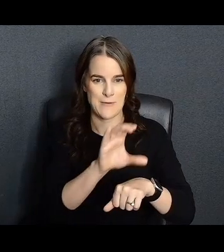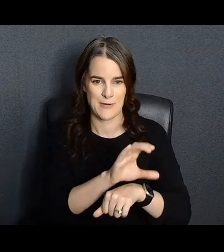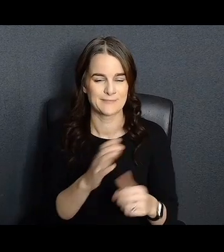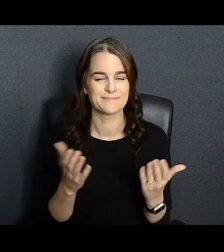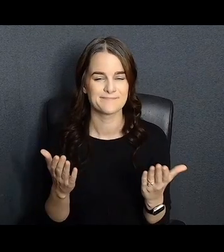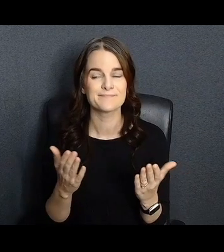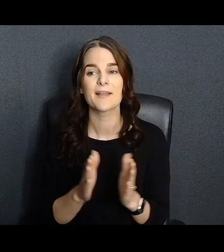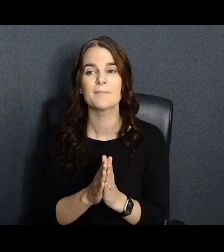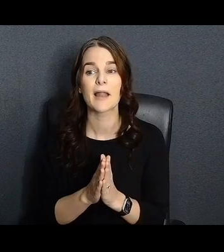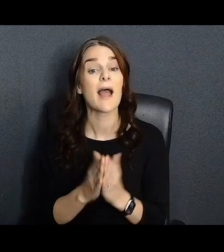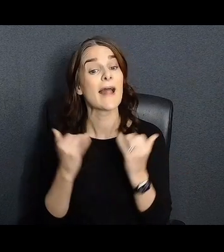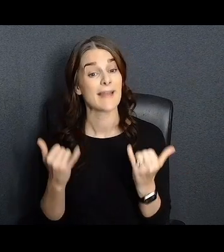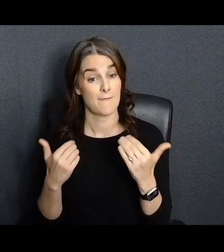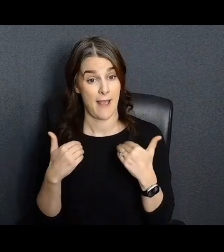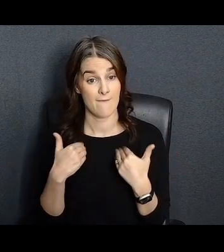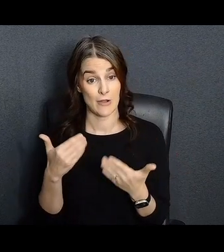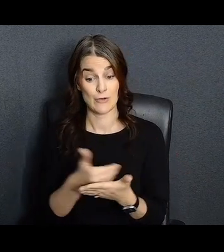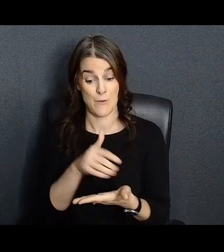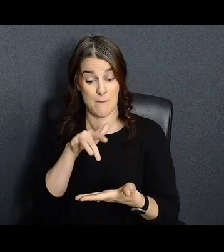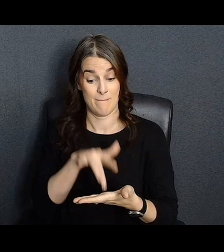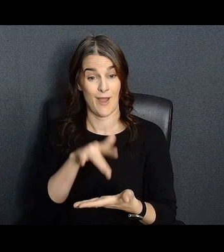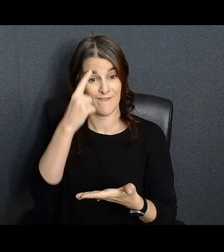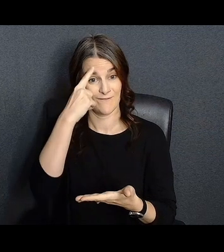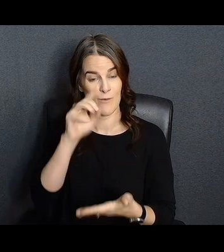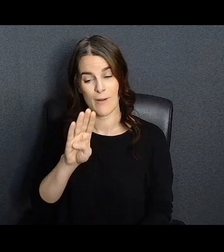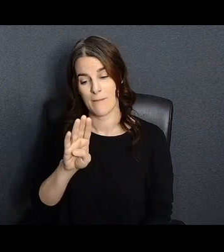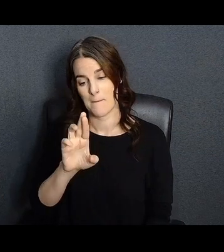So now I have my new button for brownies.